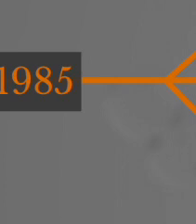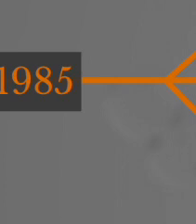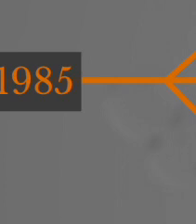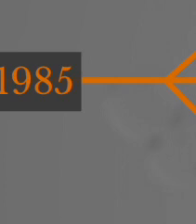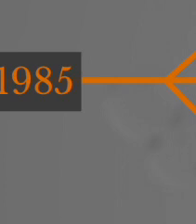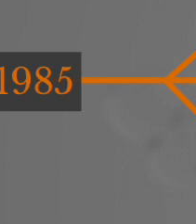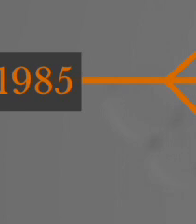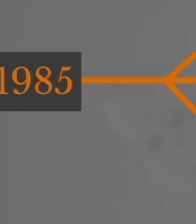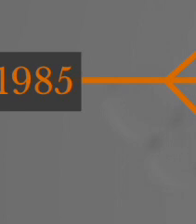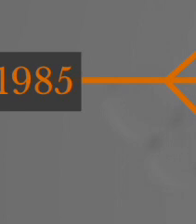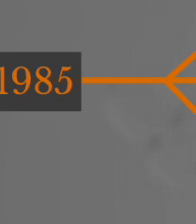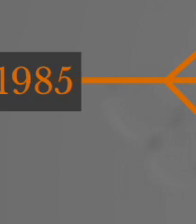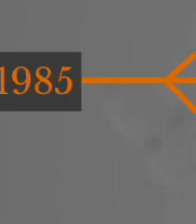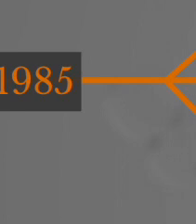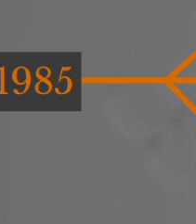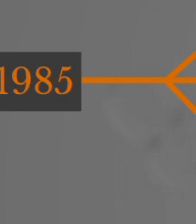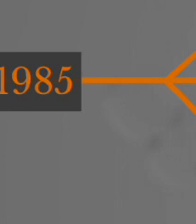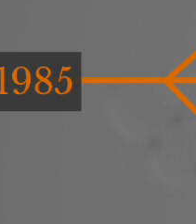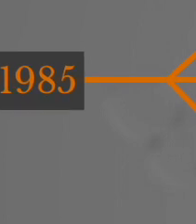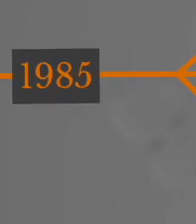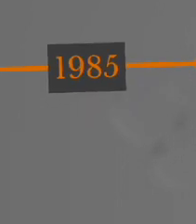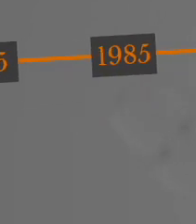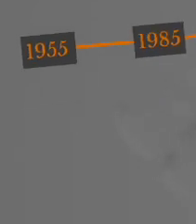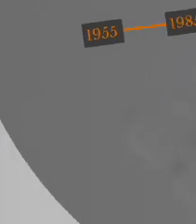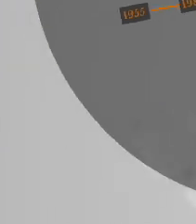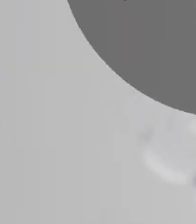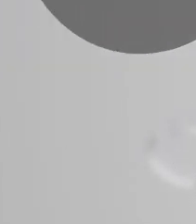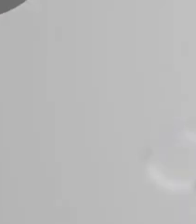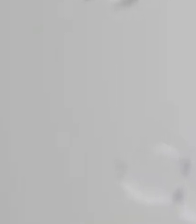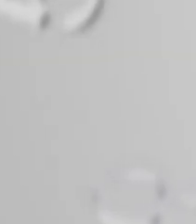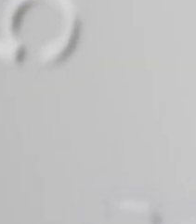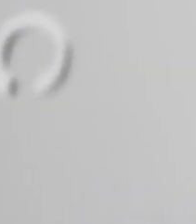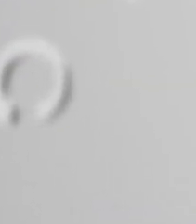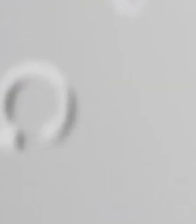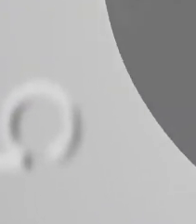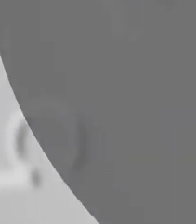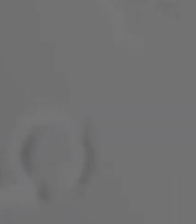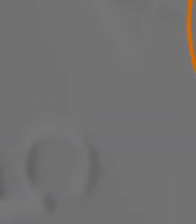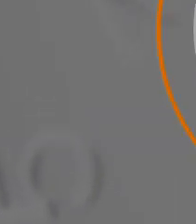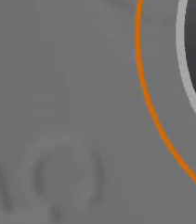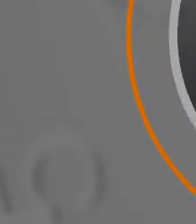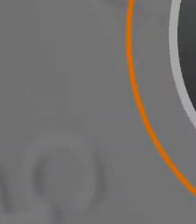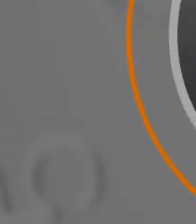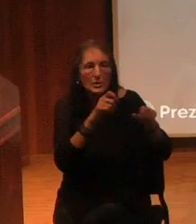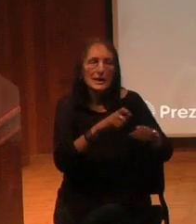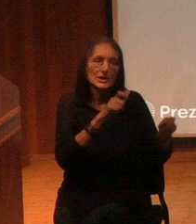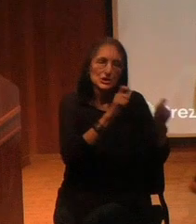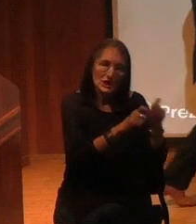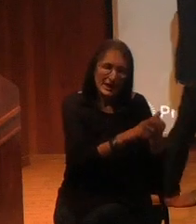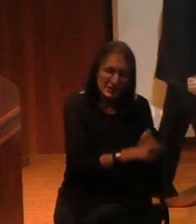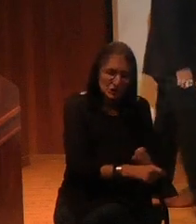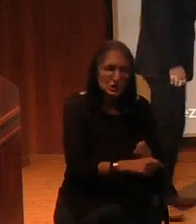So, that's the Plastic Timeline. Let's talk about the Fixed Timeline, which is actually the one we'll be focusing on mainly today.